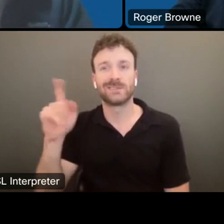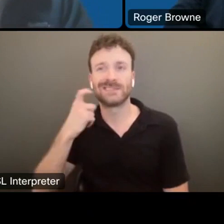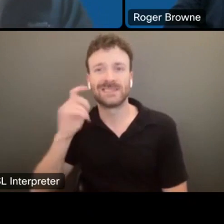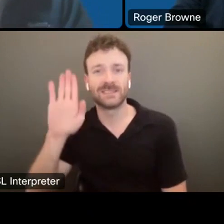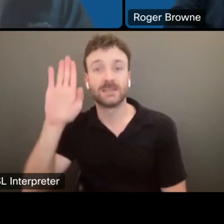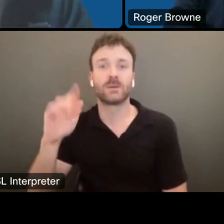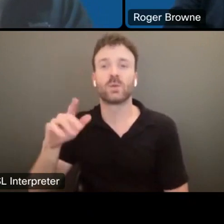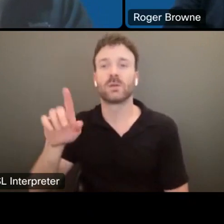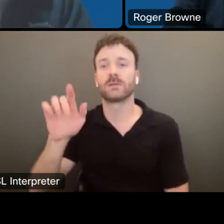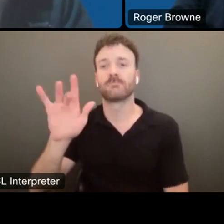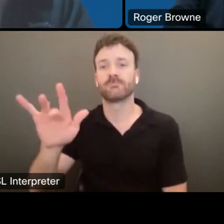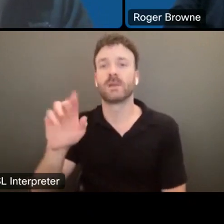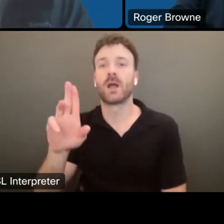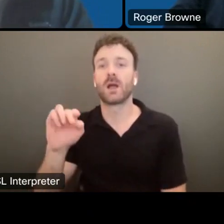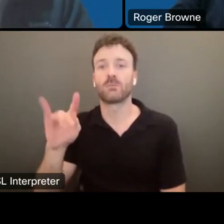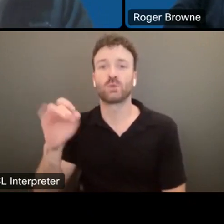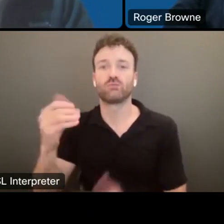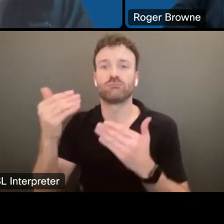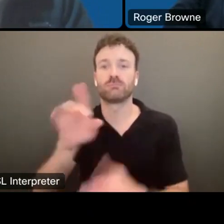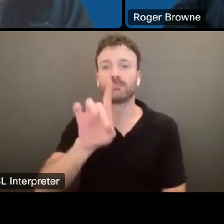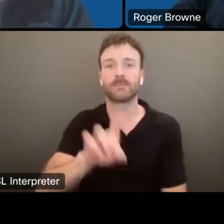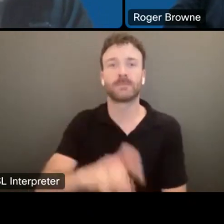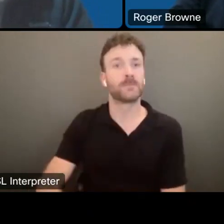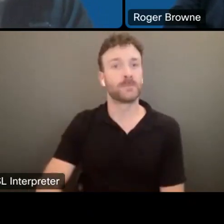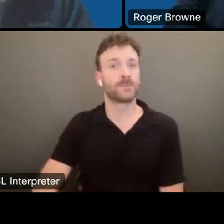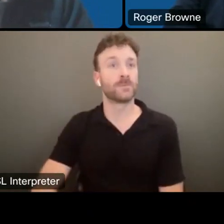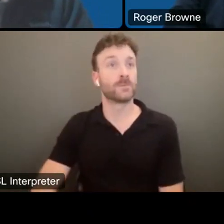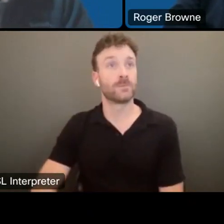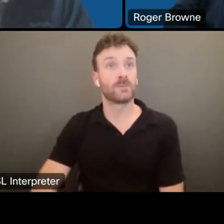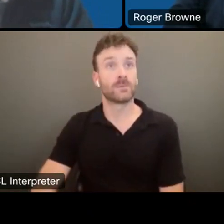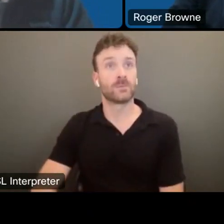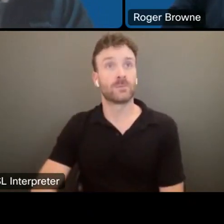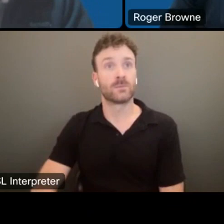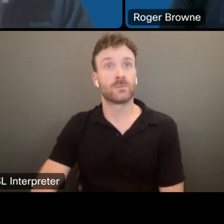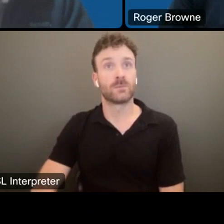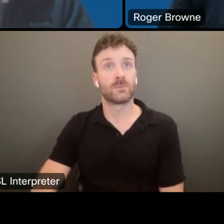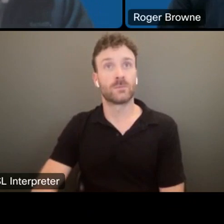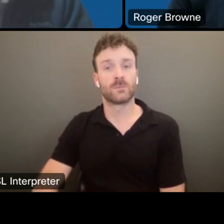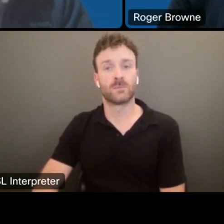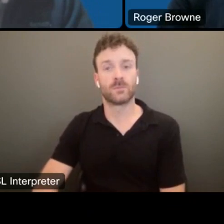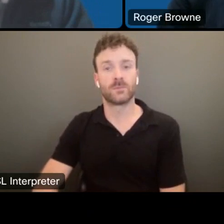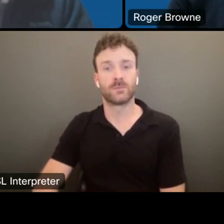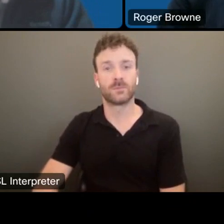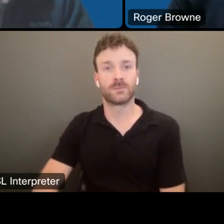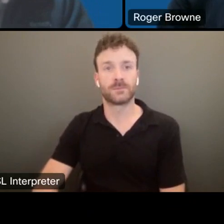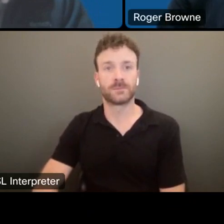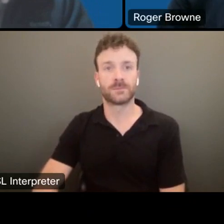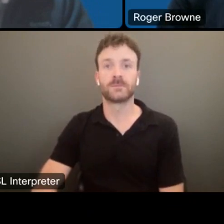Speaker: Sorry. It was talking to me.